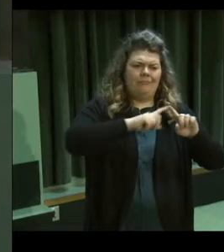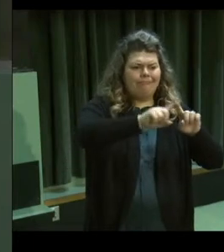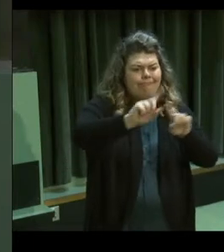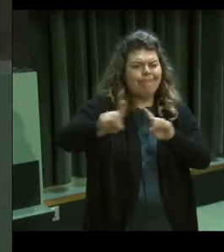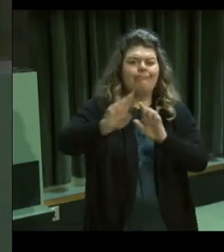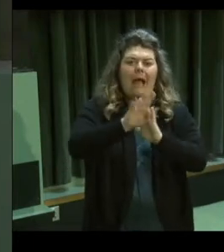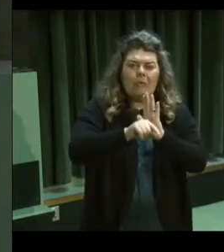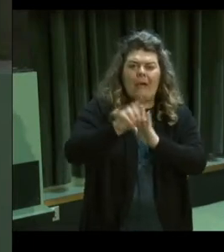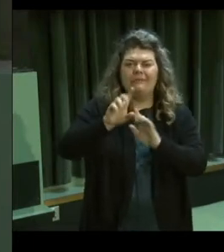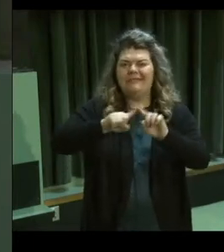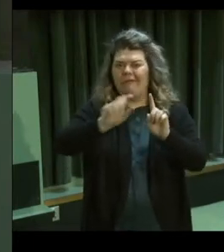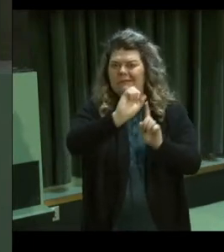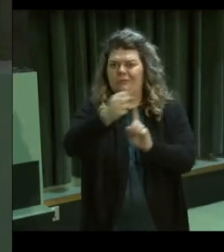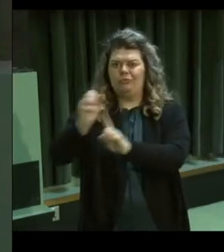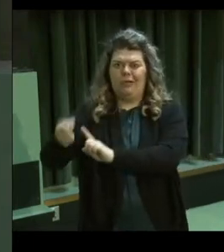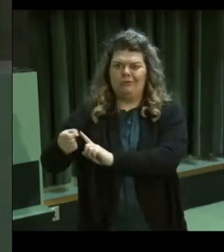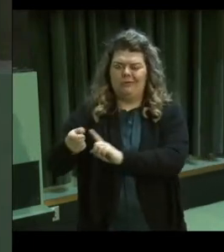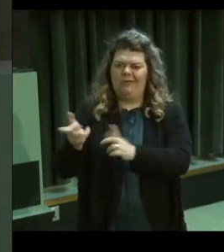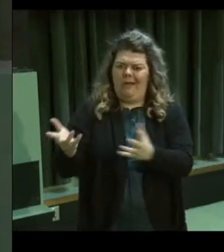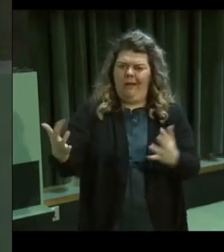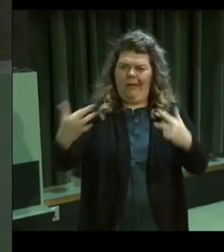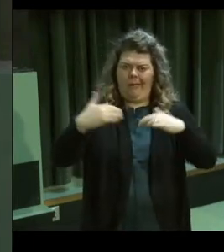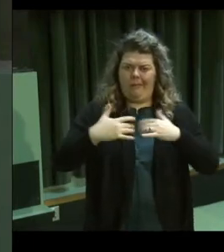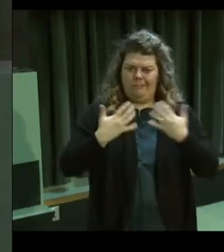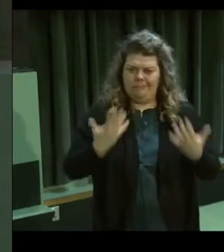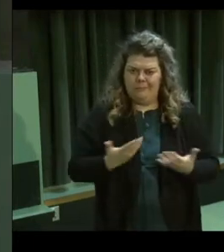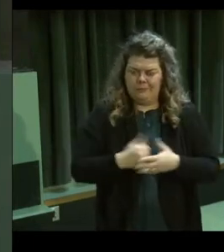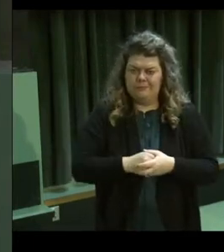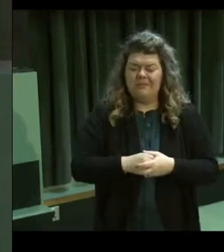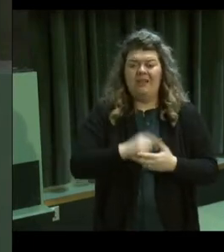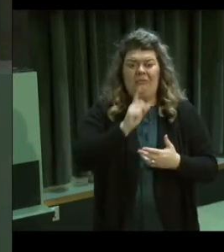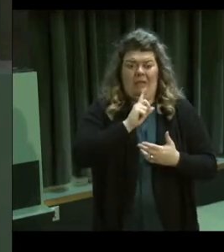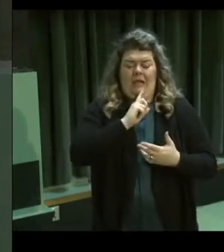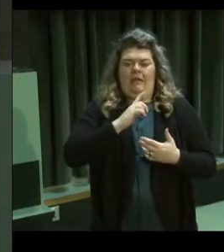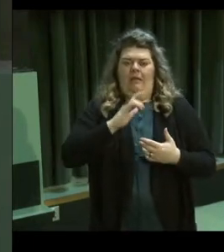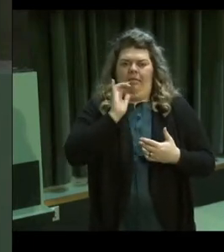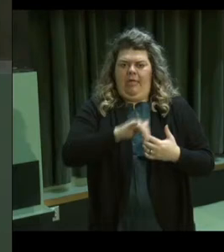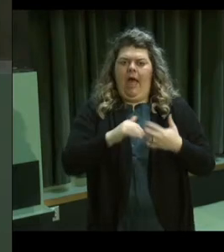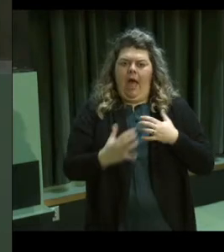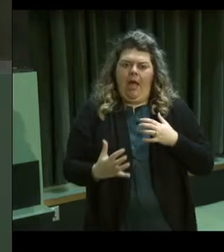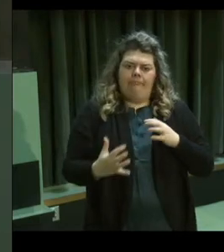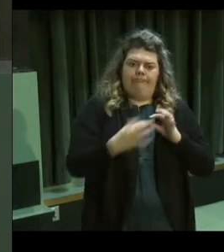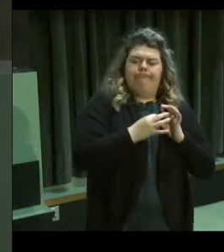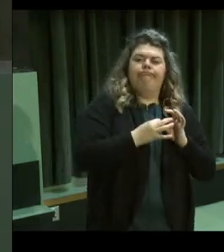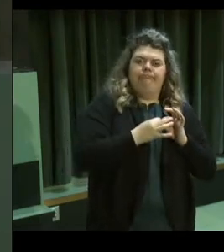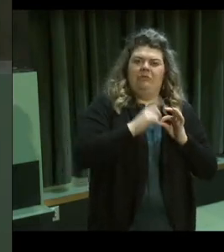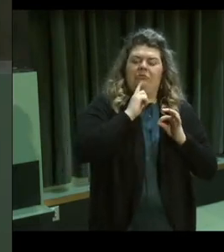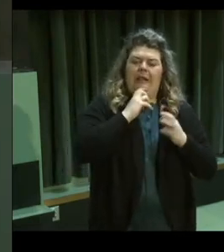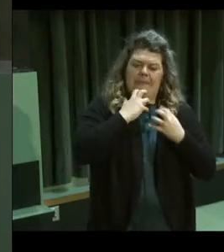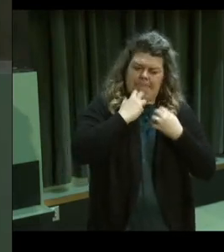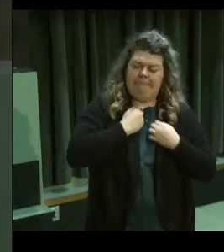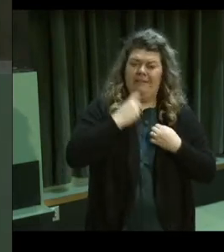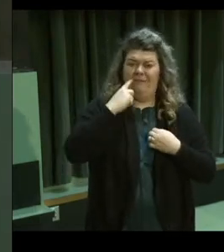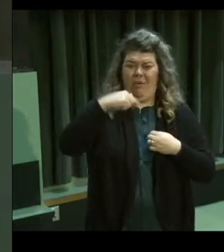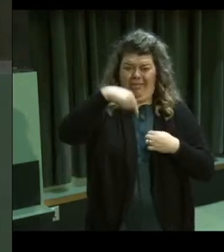creating such a sense of belonging today is vital for an